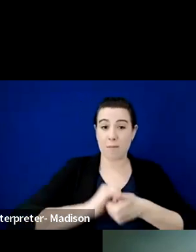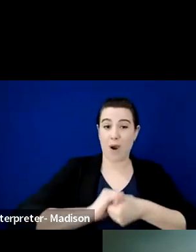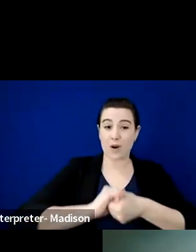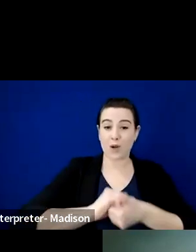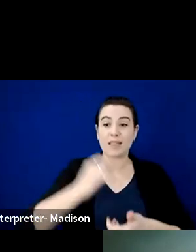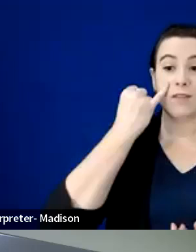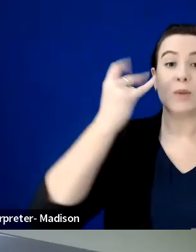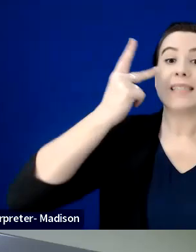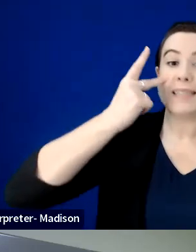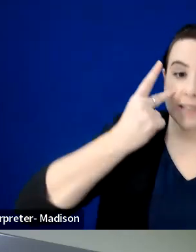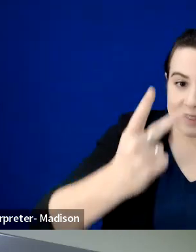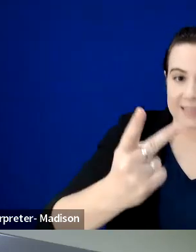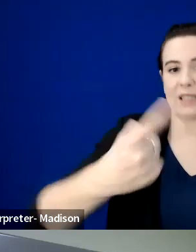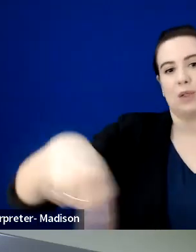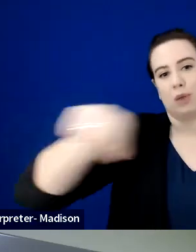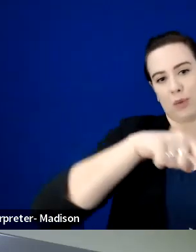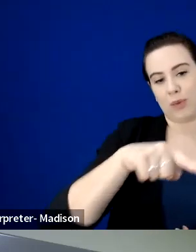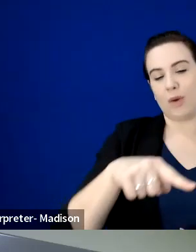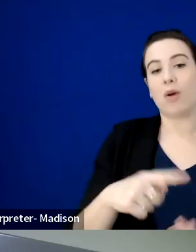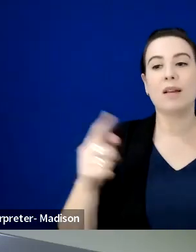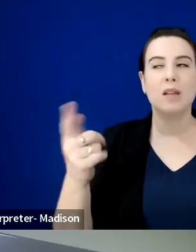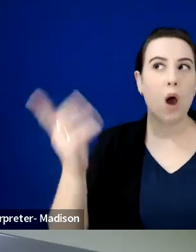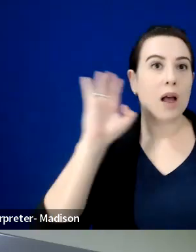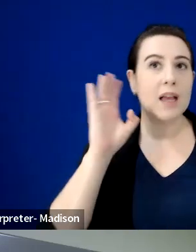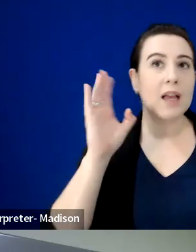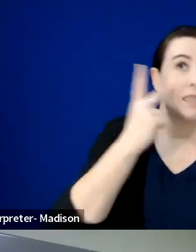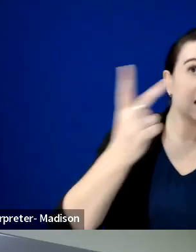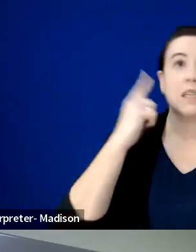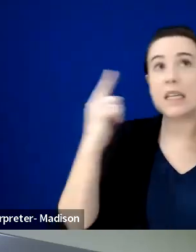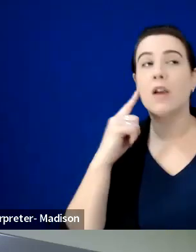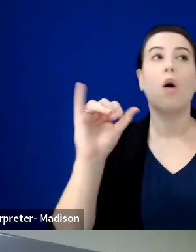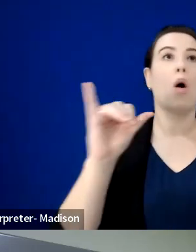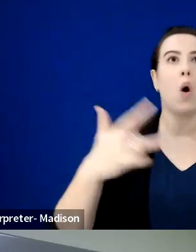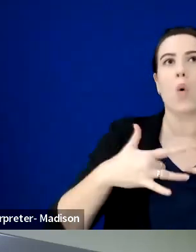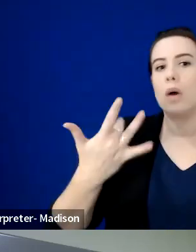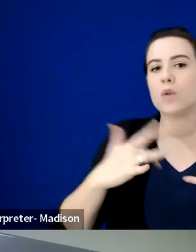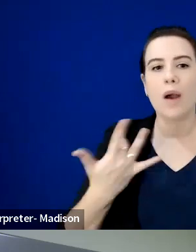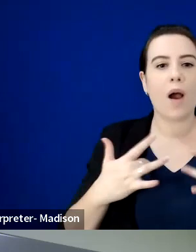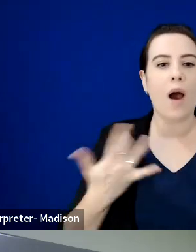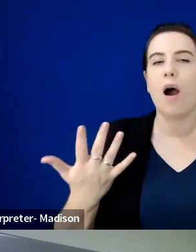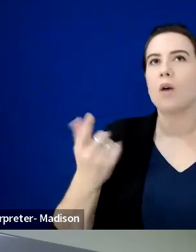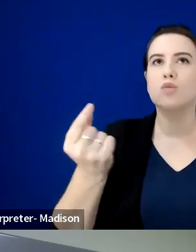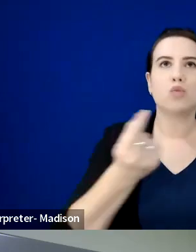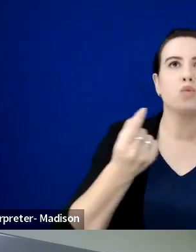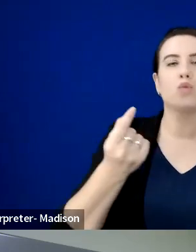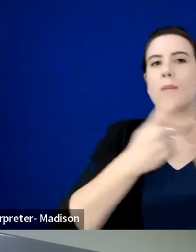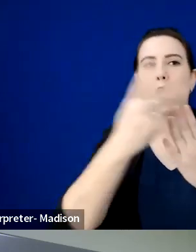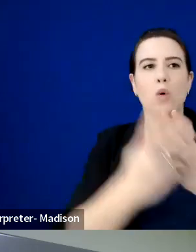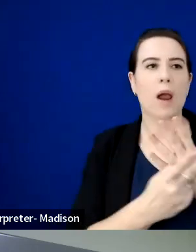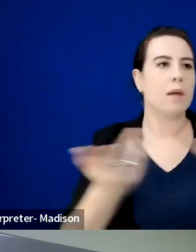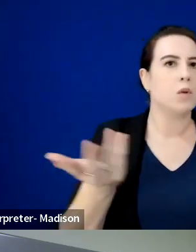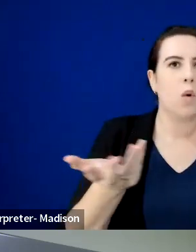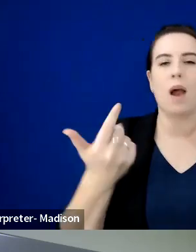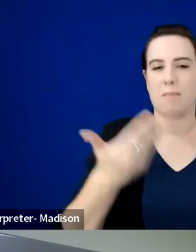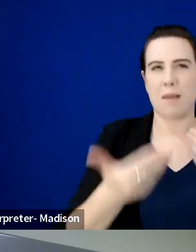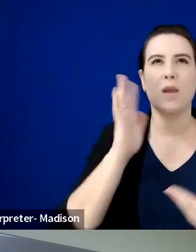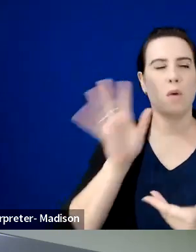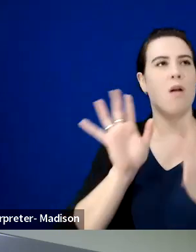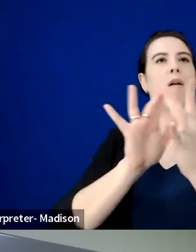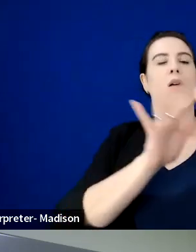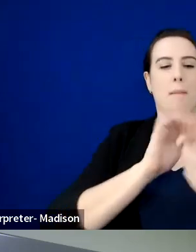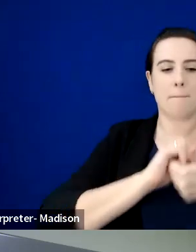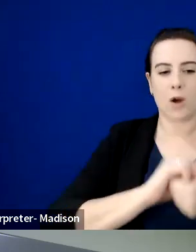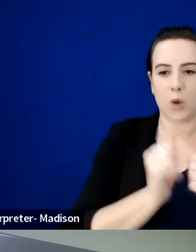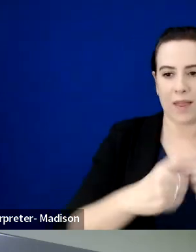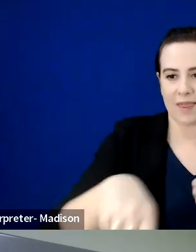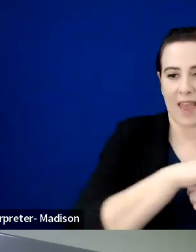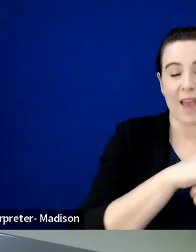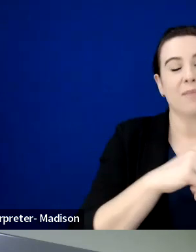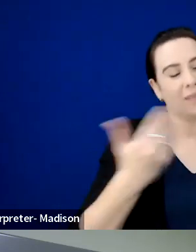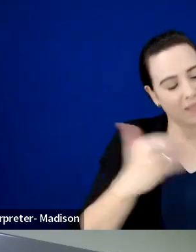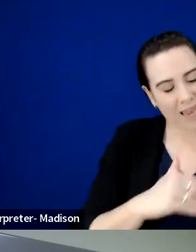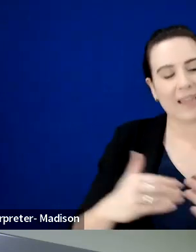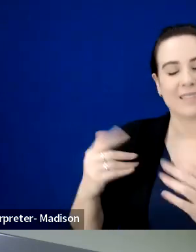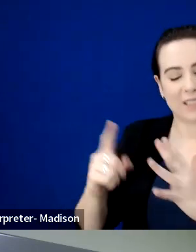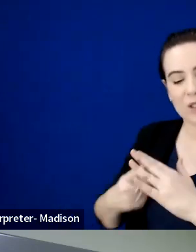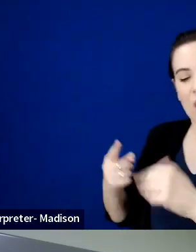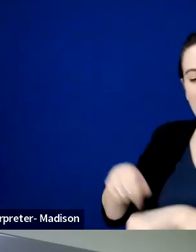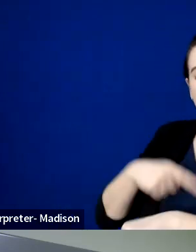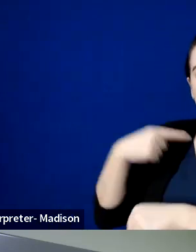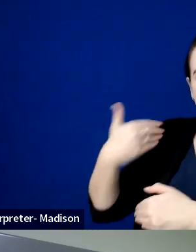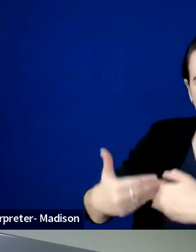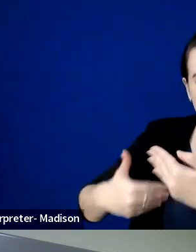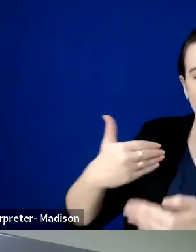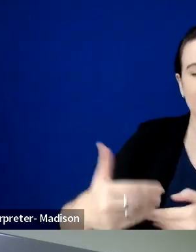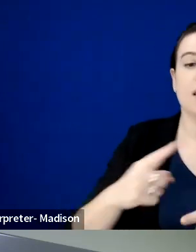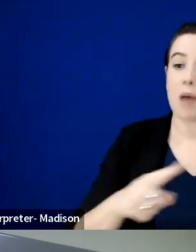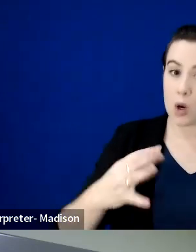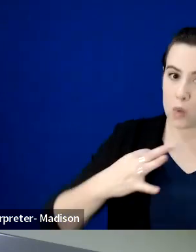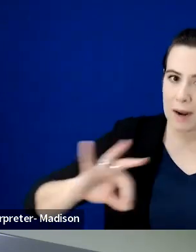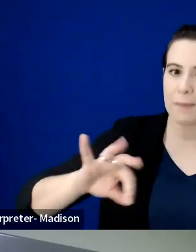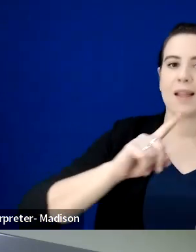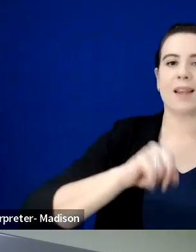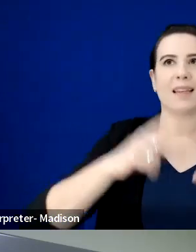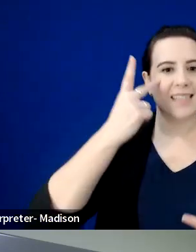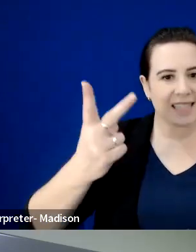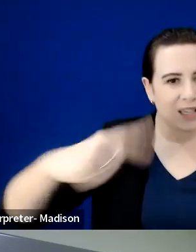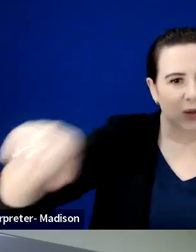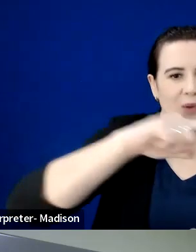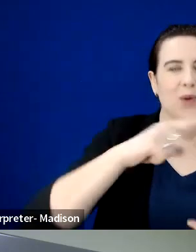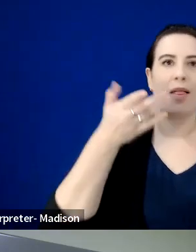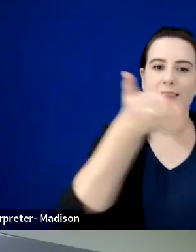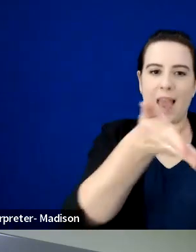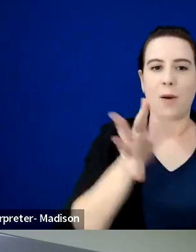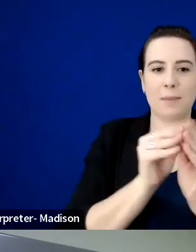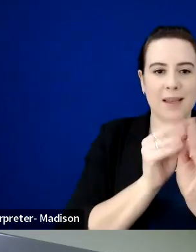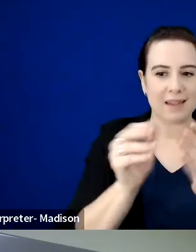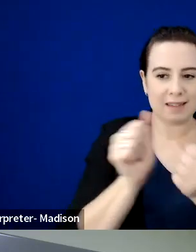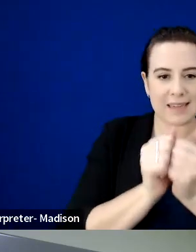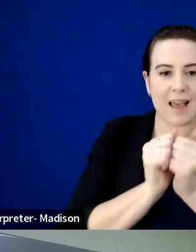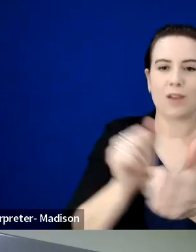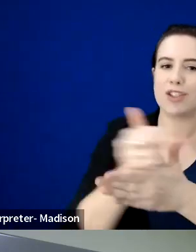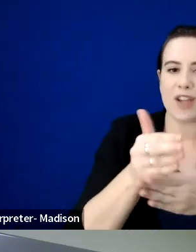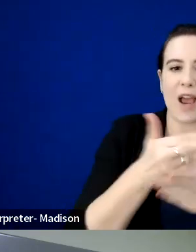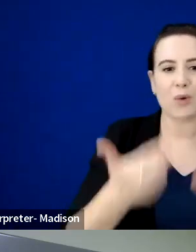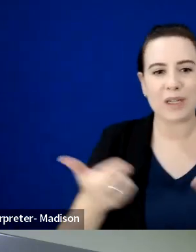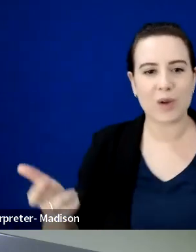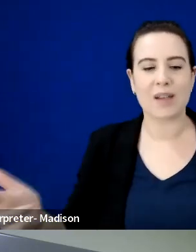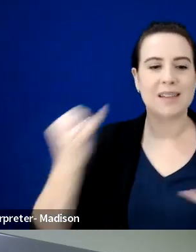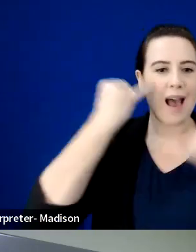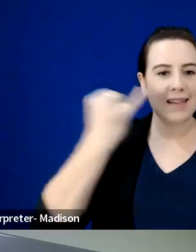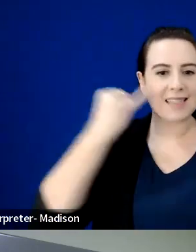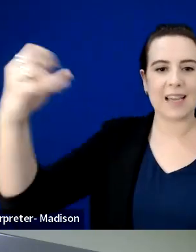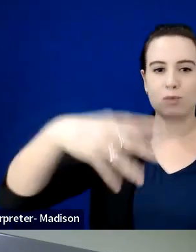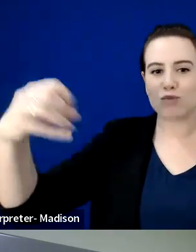Tomorrow we're doing the hybrid, in person and virtual.